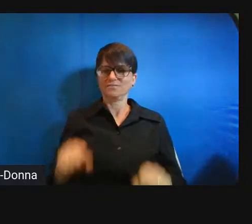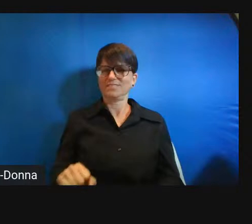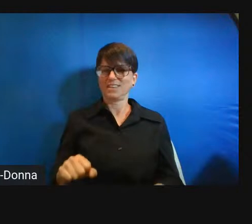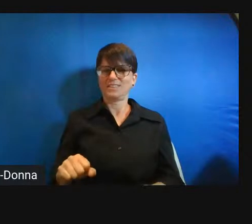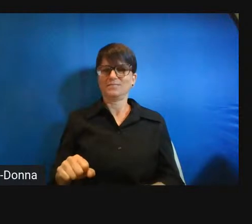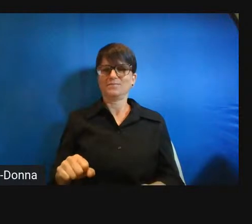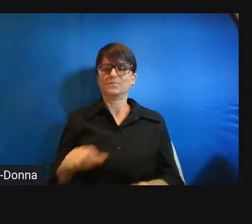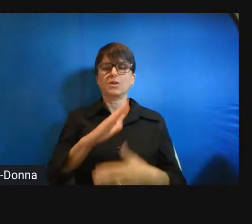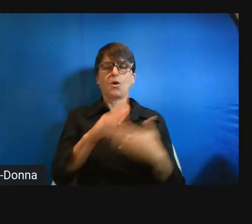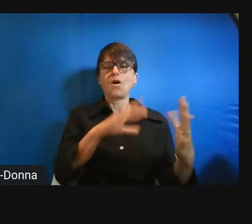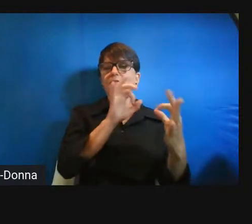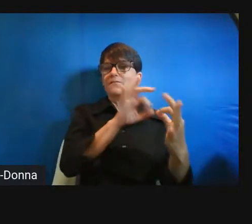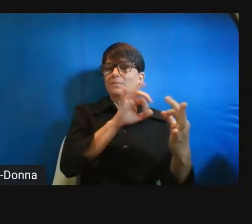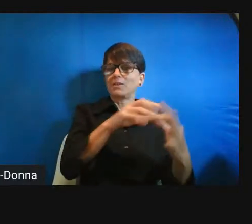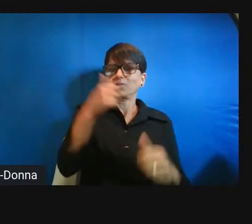If you want to win it WordPress Accessibility